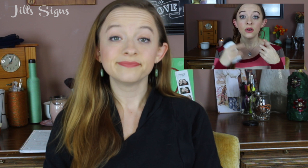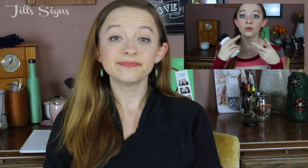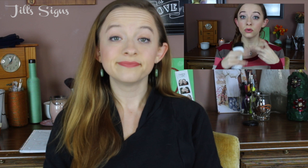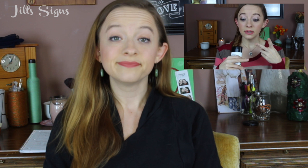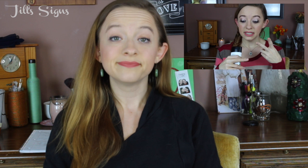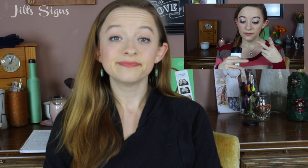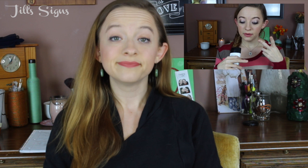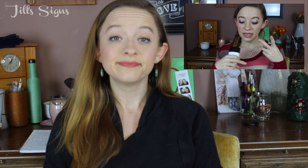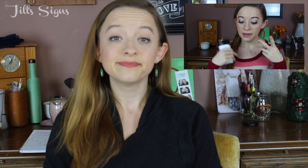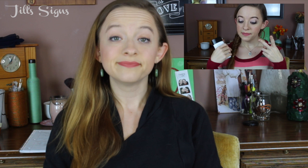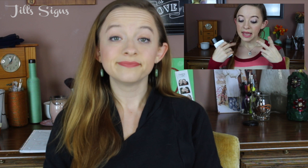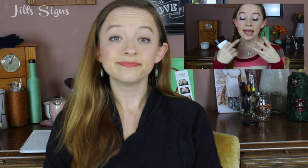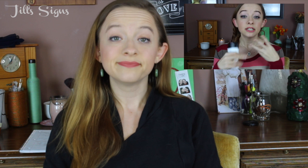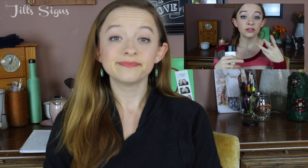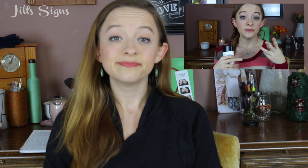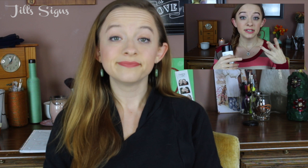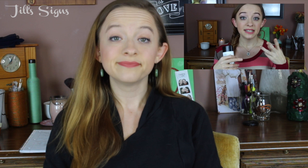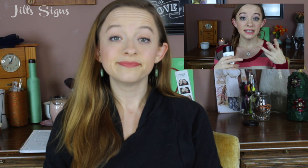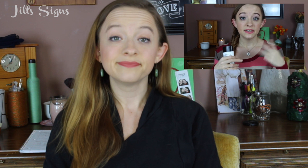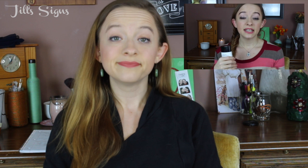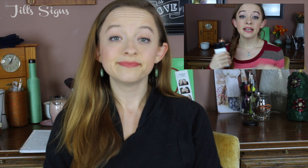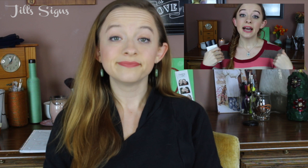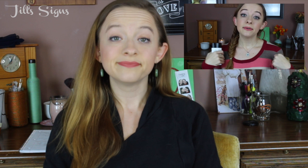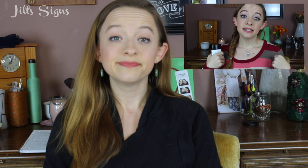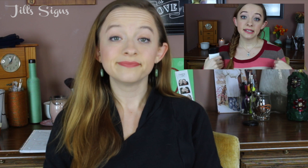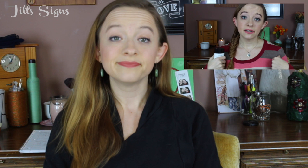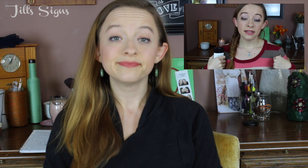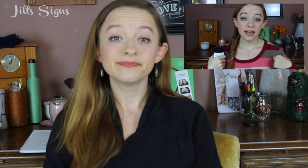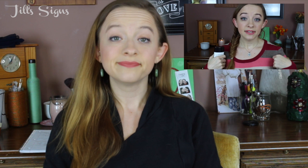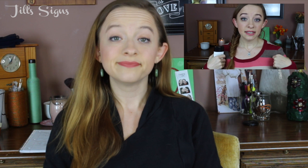cruelty free, and it's good for sensitive skin. I don't necessarily have